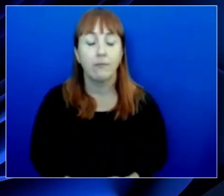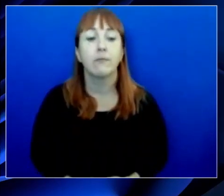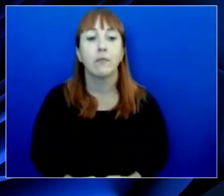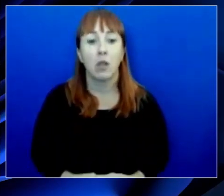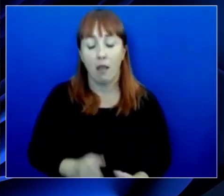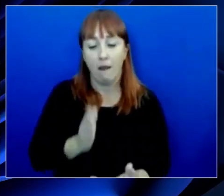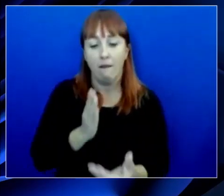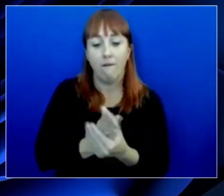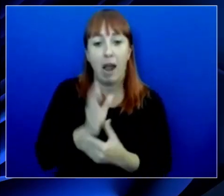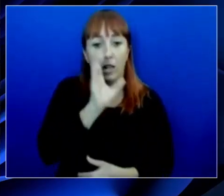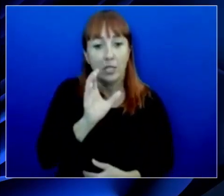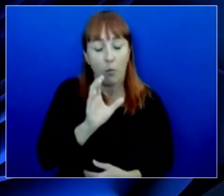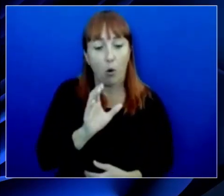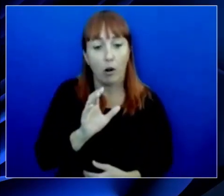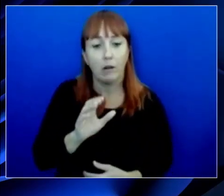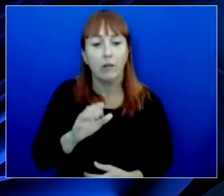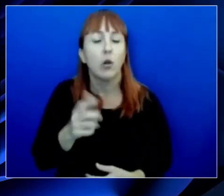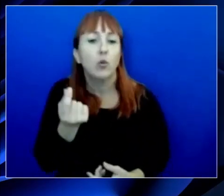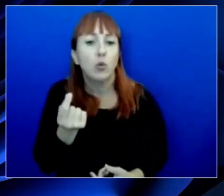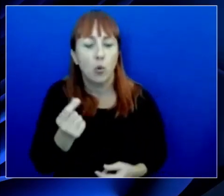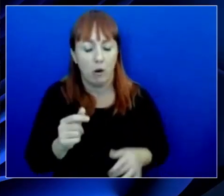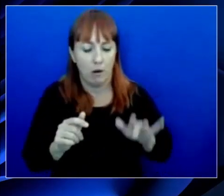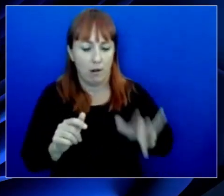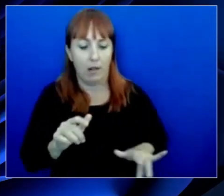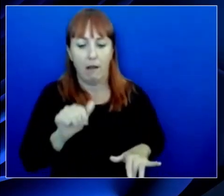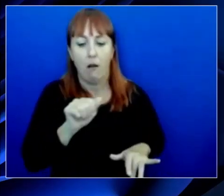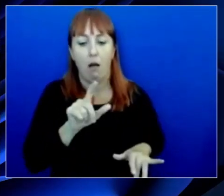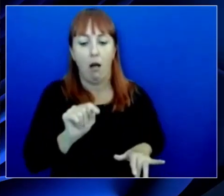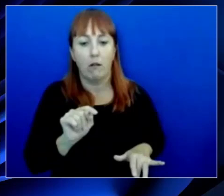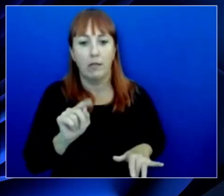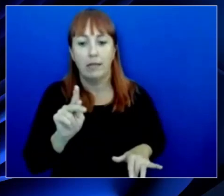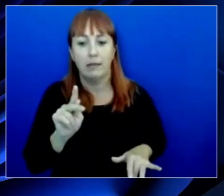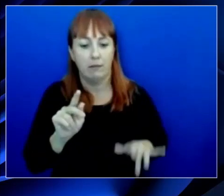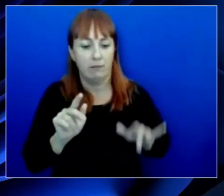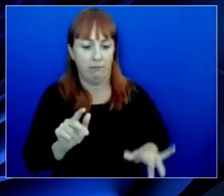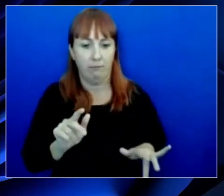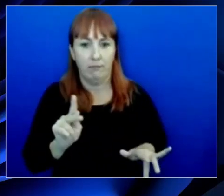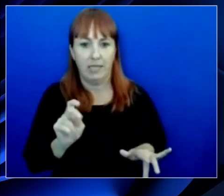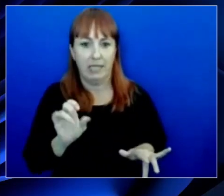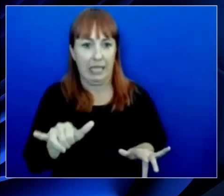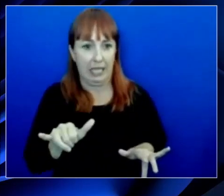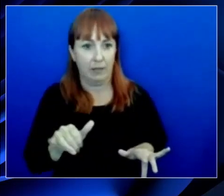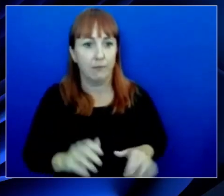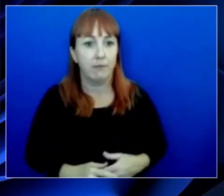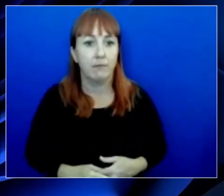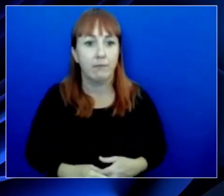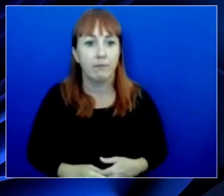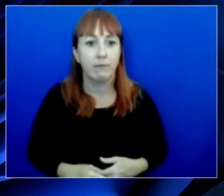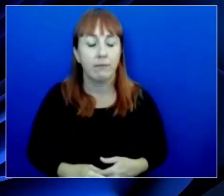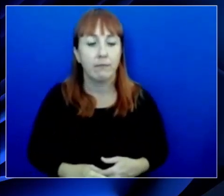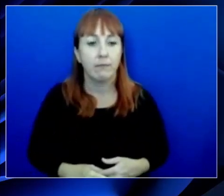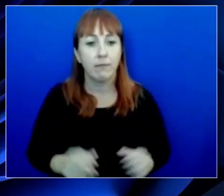All you have to do is press alt key. But you can UM, certainly.